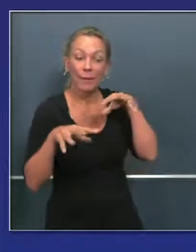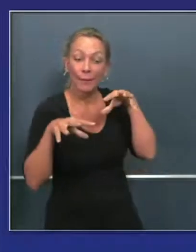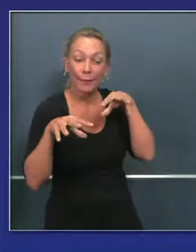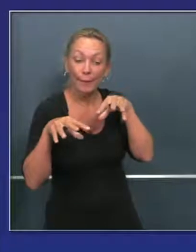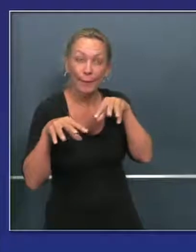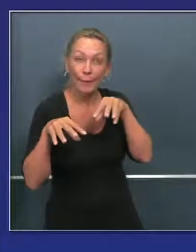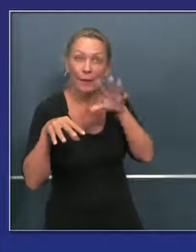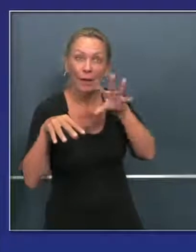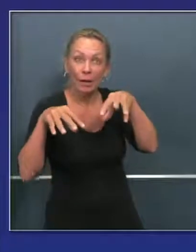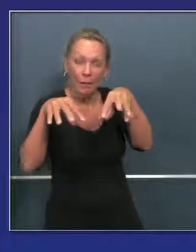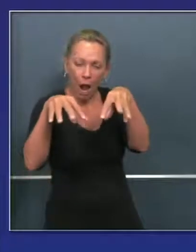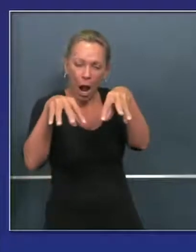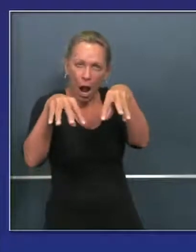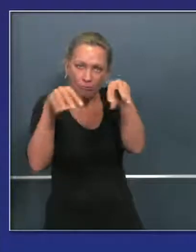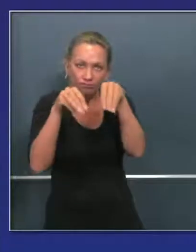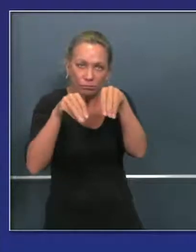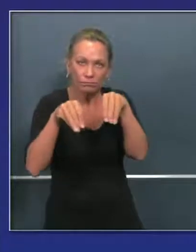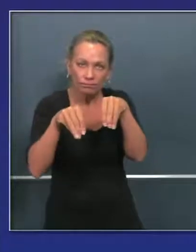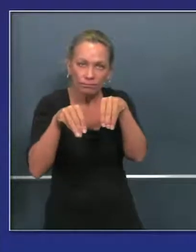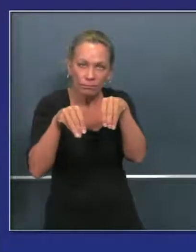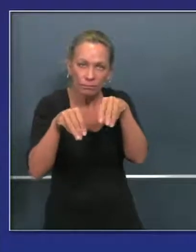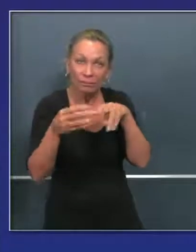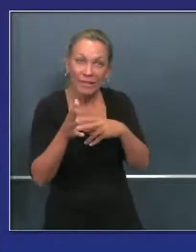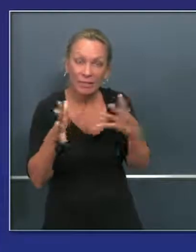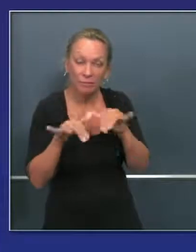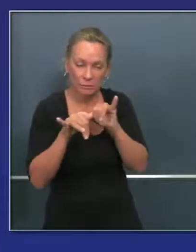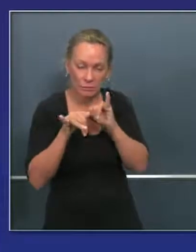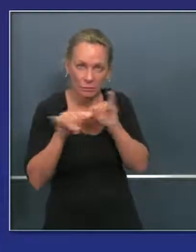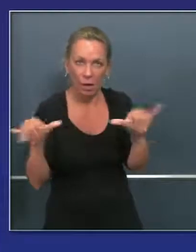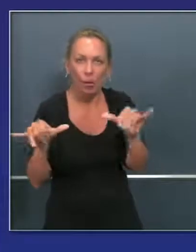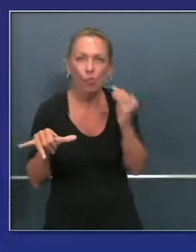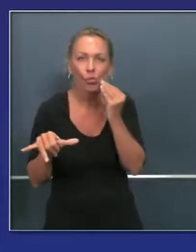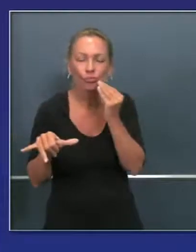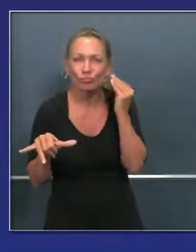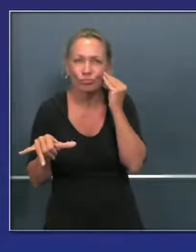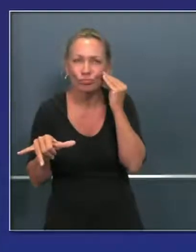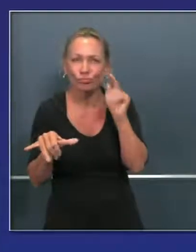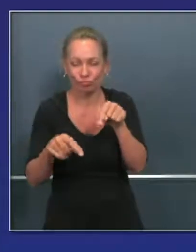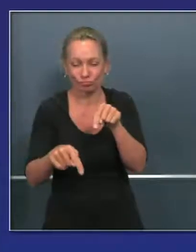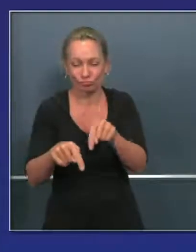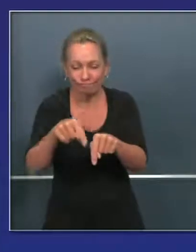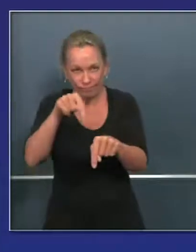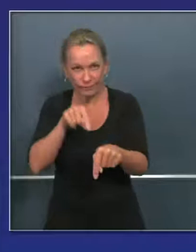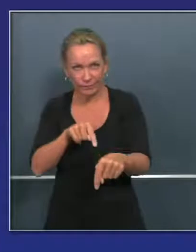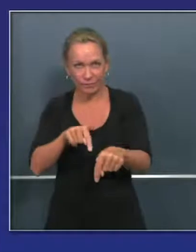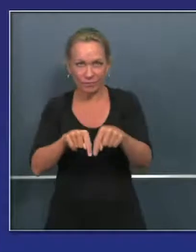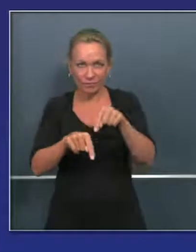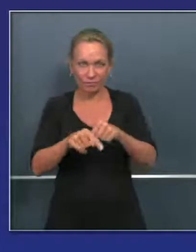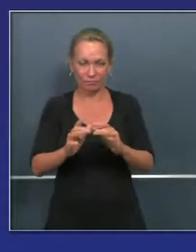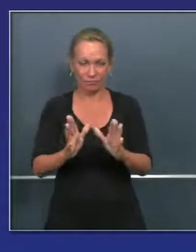you reopen the economy as we move away and make the meaningful modifications which we did to our